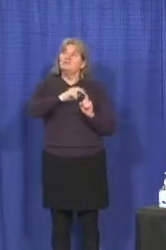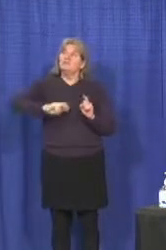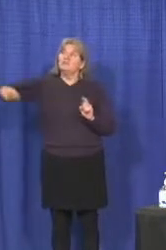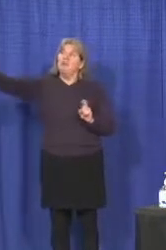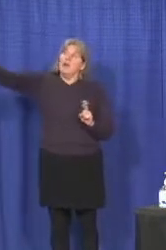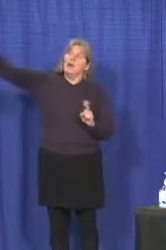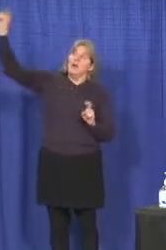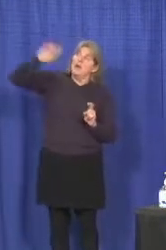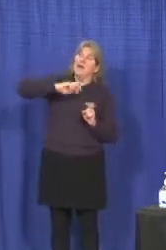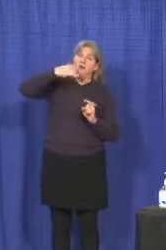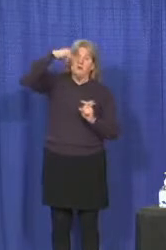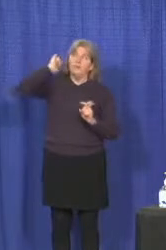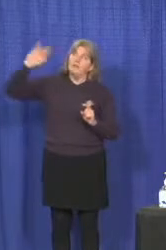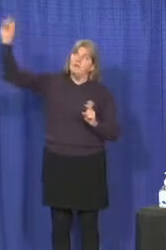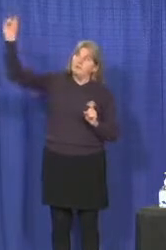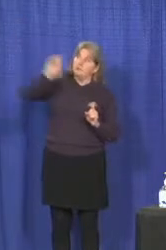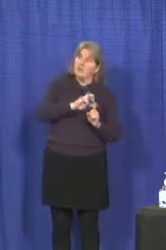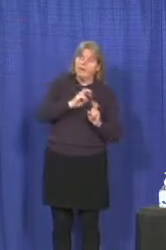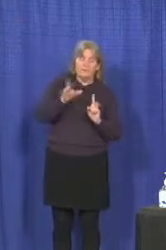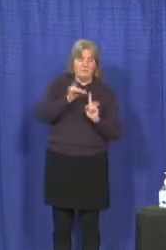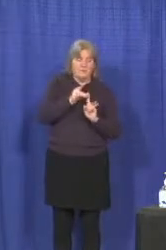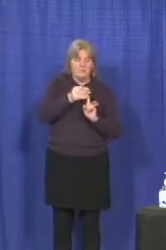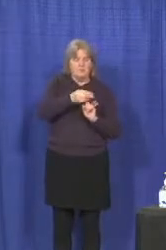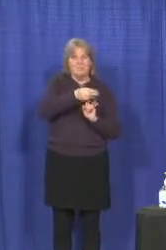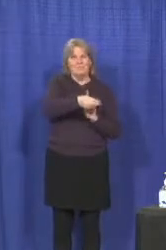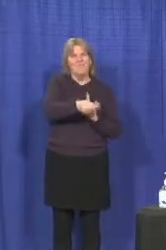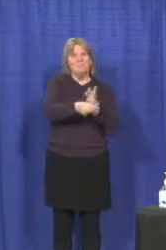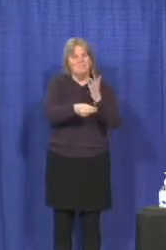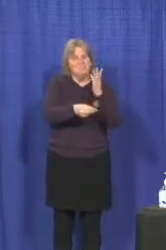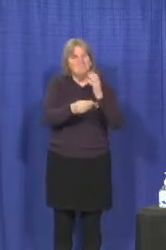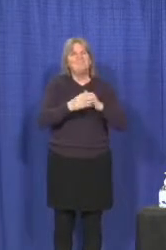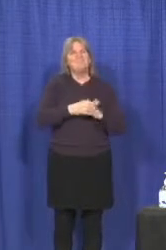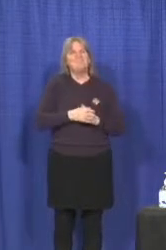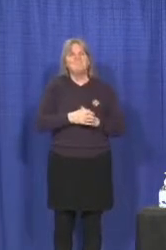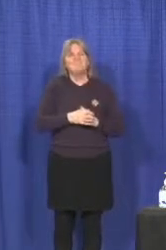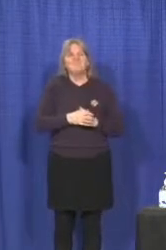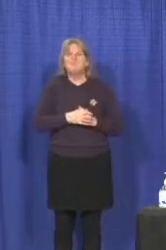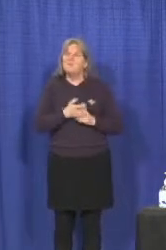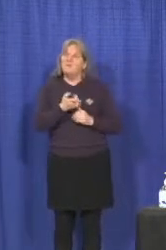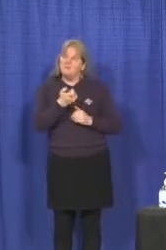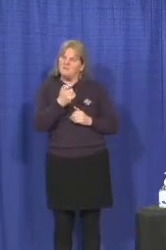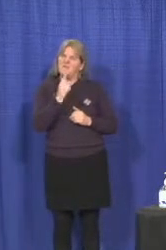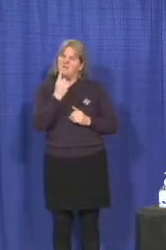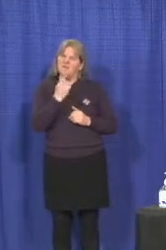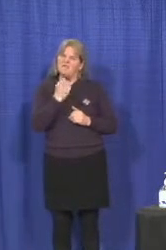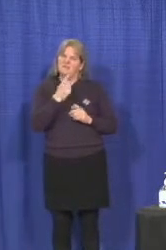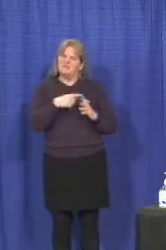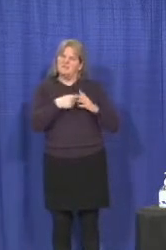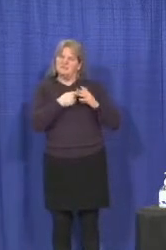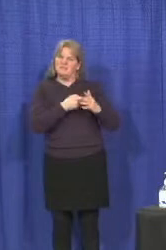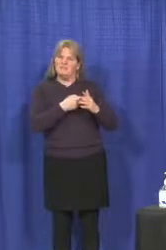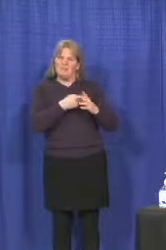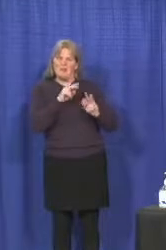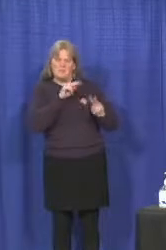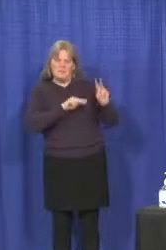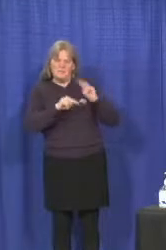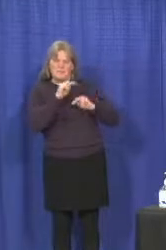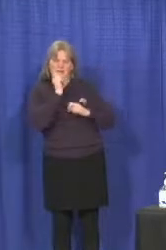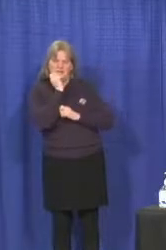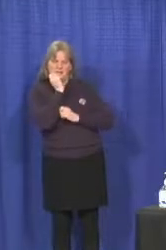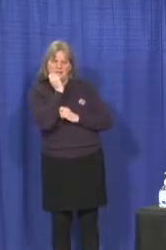of territory.